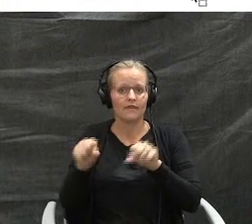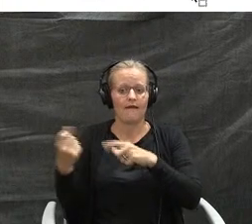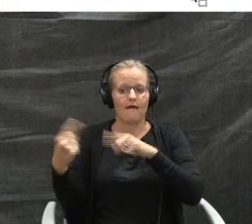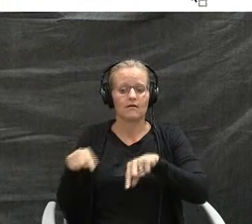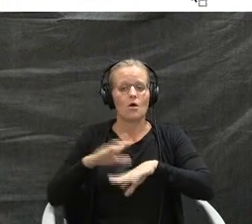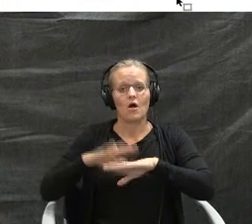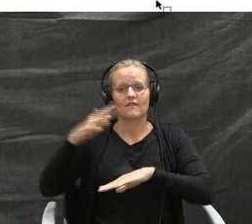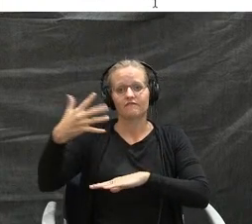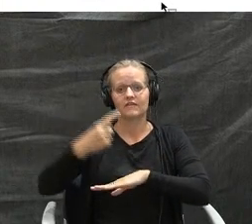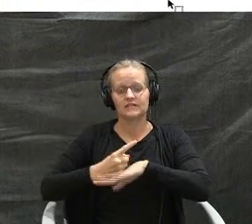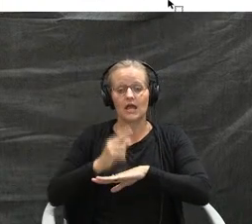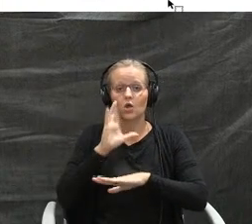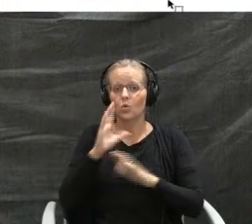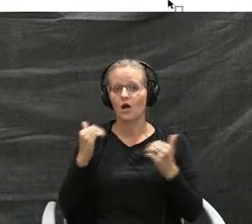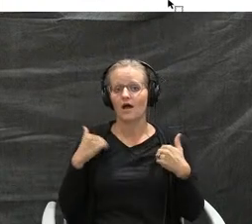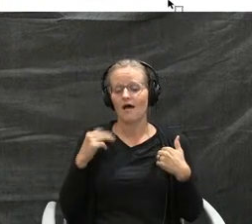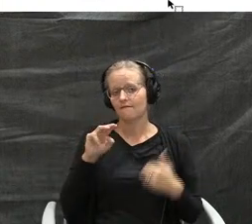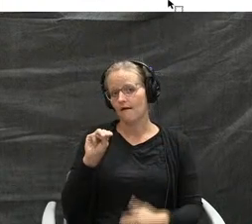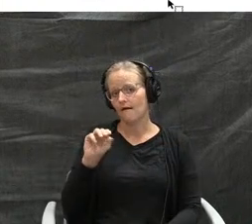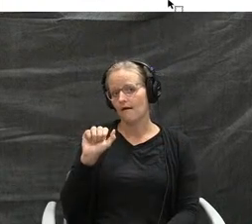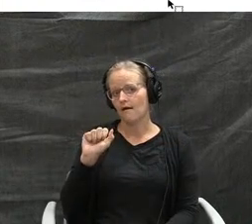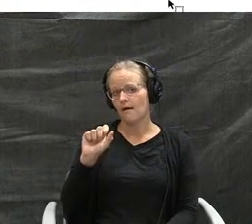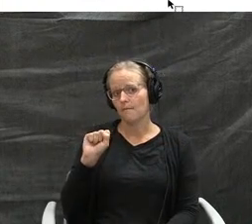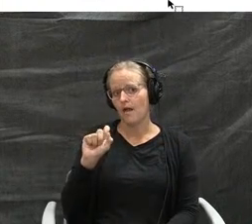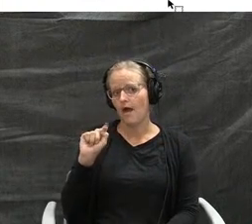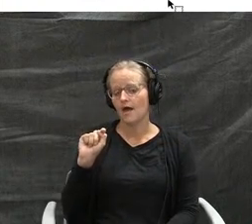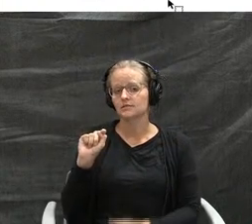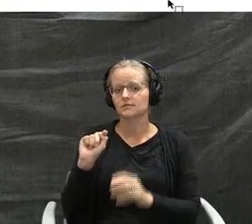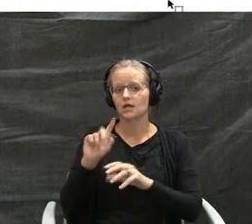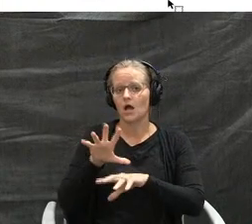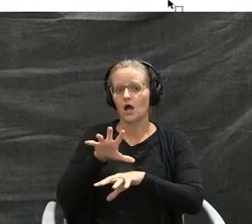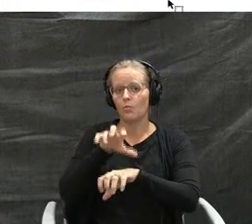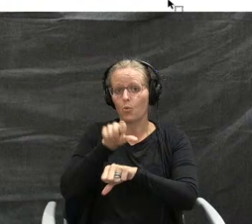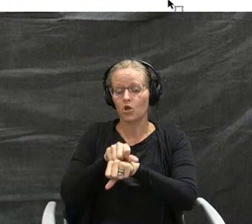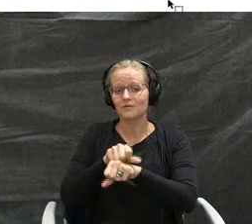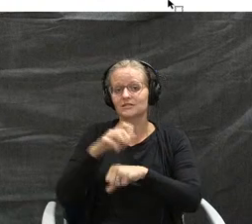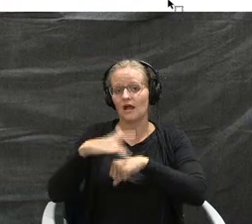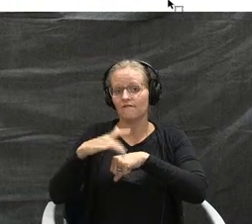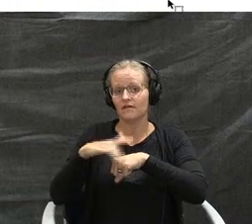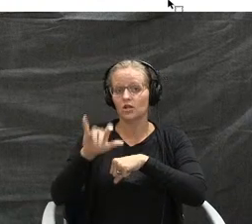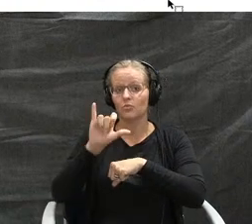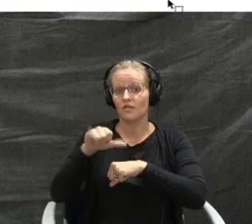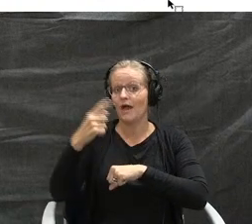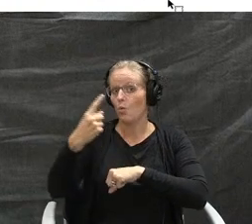students on that one day a week. And those meetings can be small